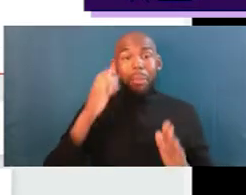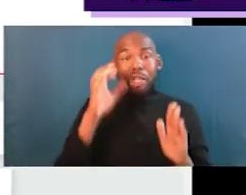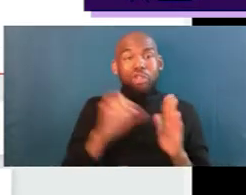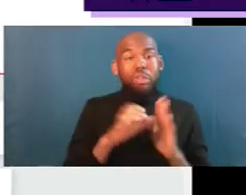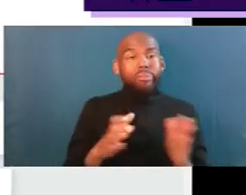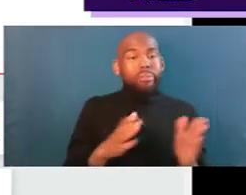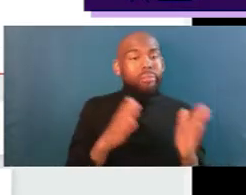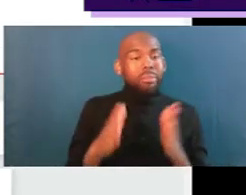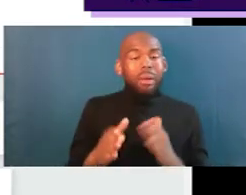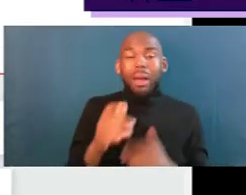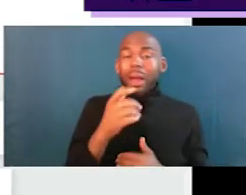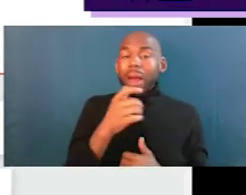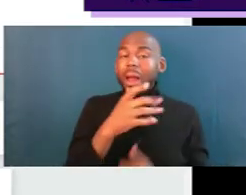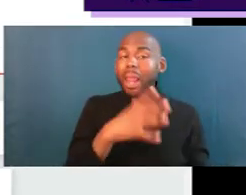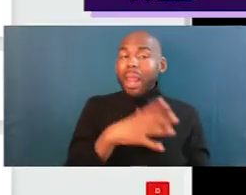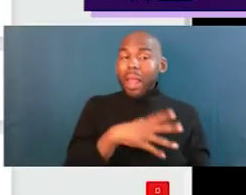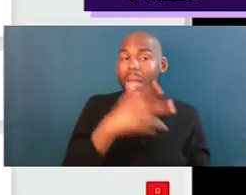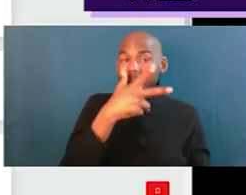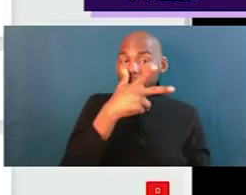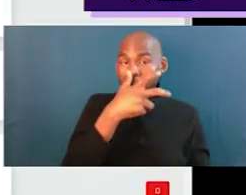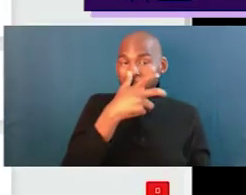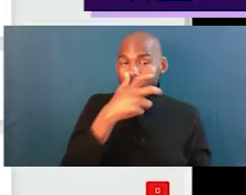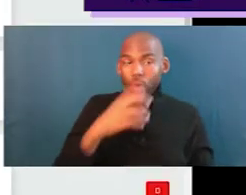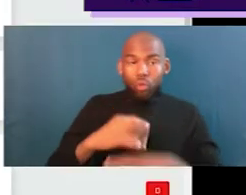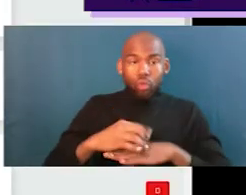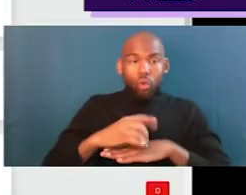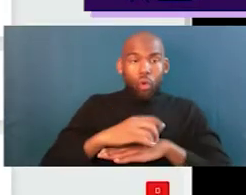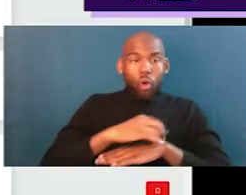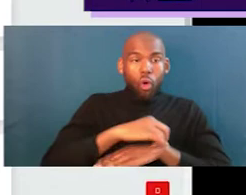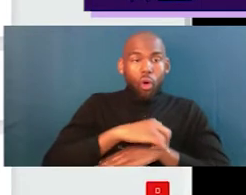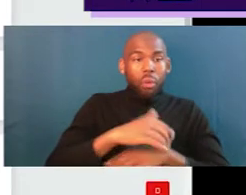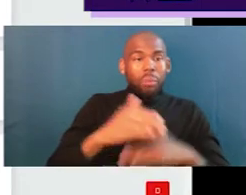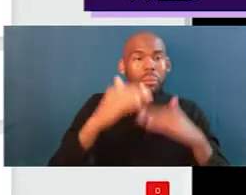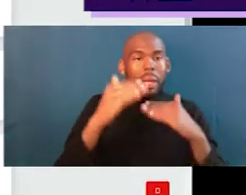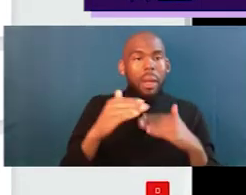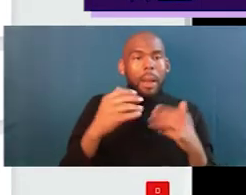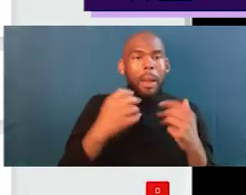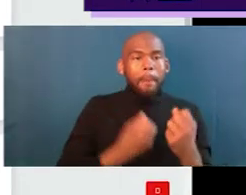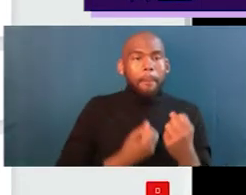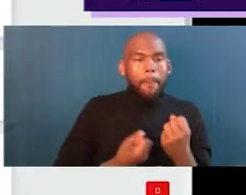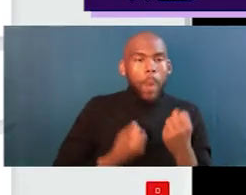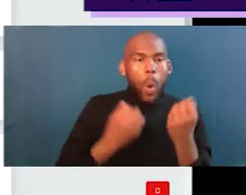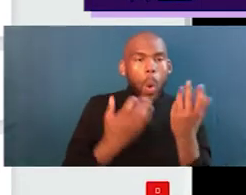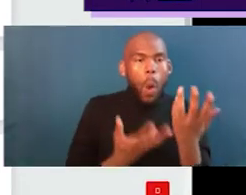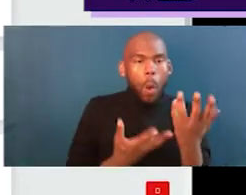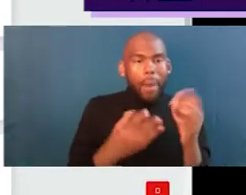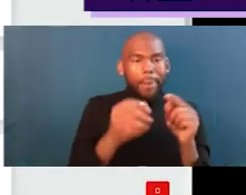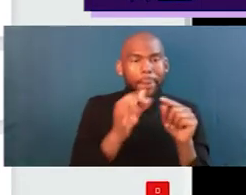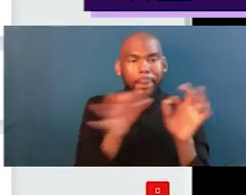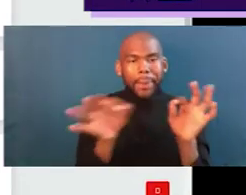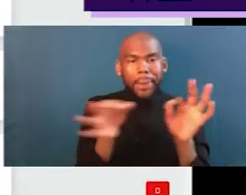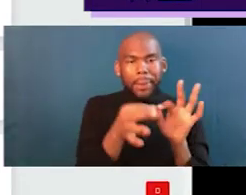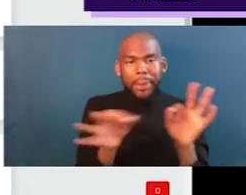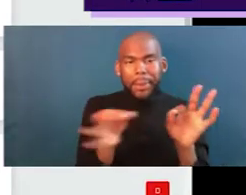crawling across a leaf. Graphic, the moon tells the sky, the sky tells the sea, and the sea tells the tide, the tide tells me. Quote by Lemn Sissay graphic.